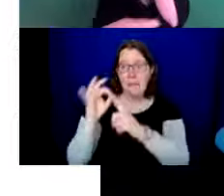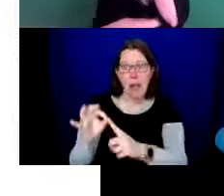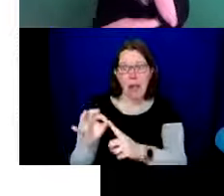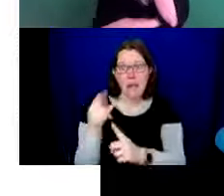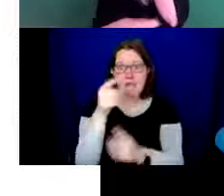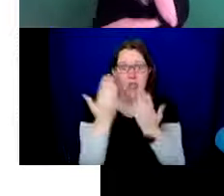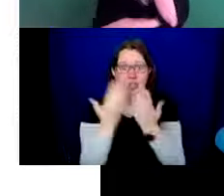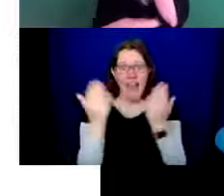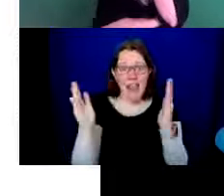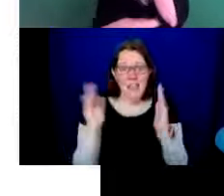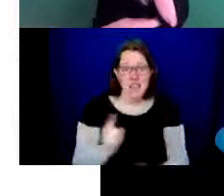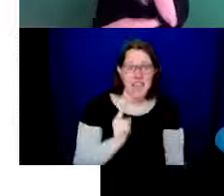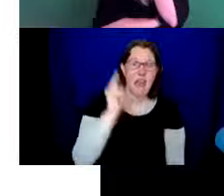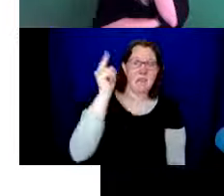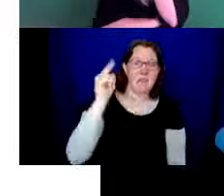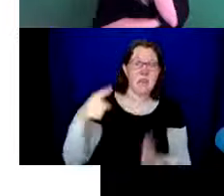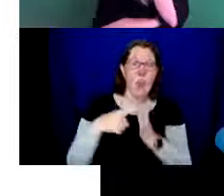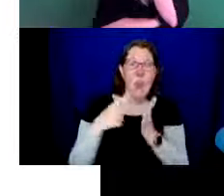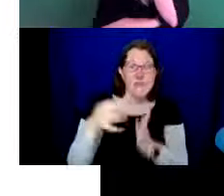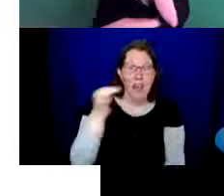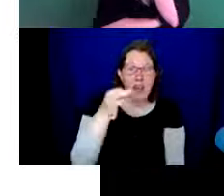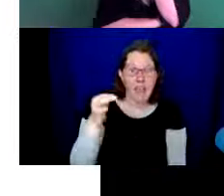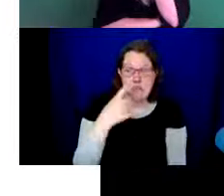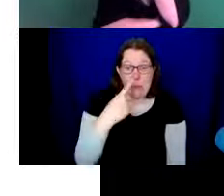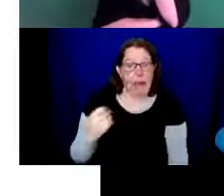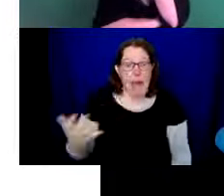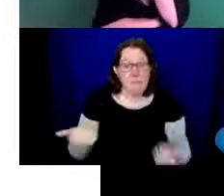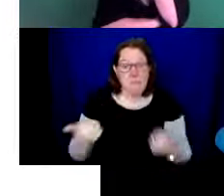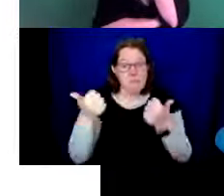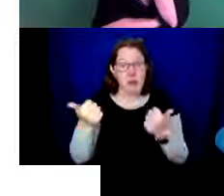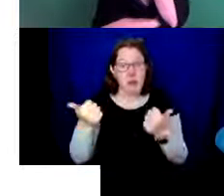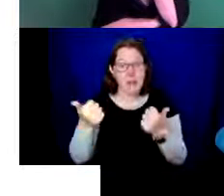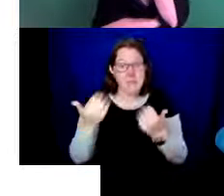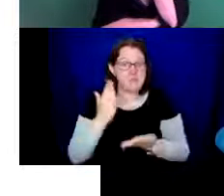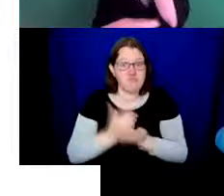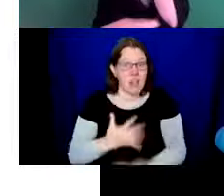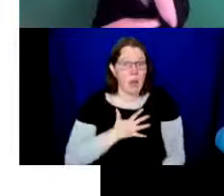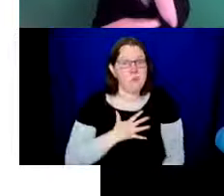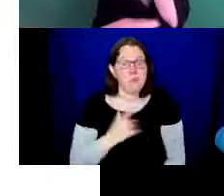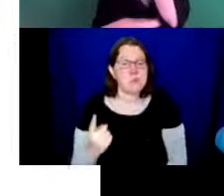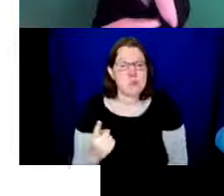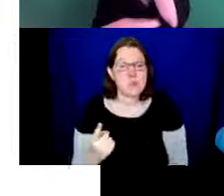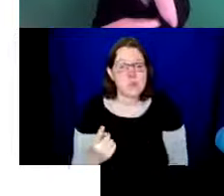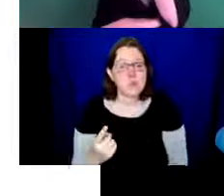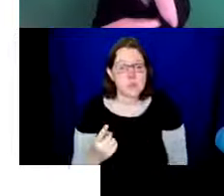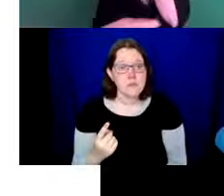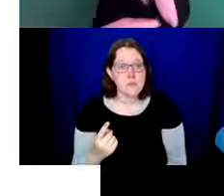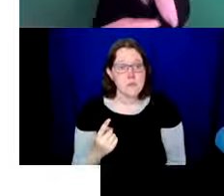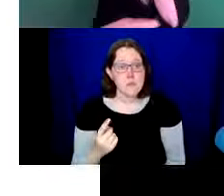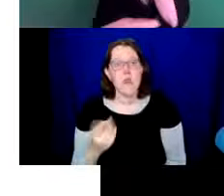if you wanted to so that is really your choice and there'll also be access issues related to that